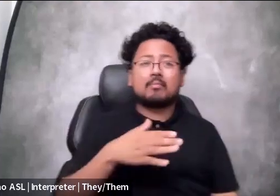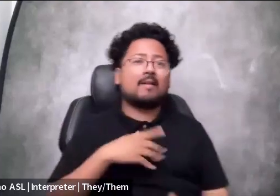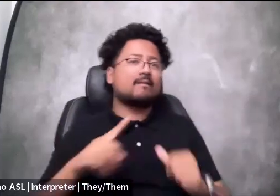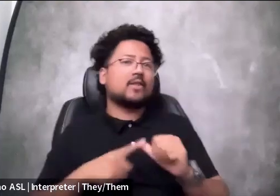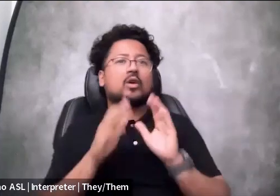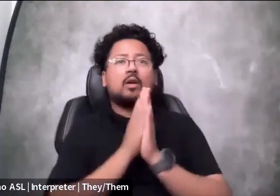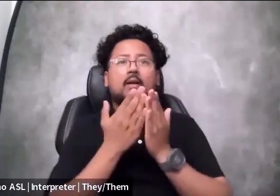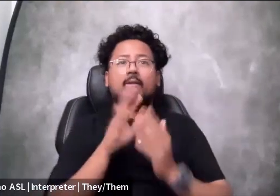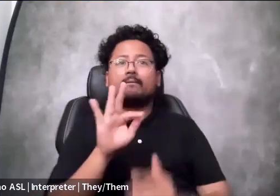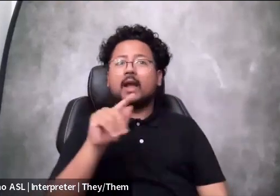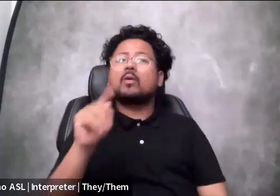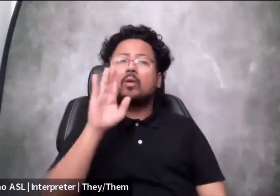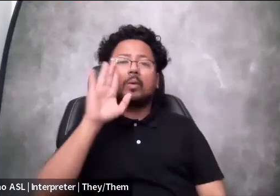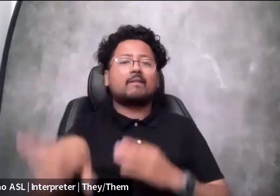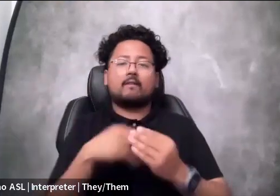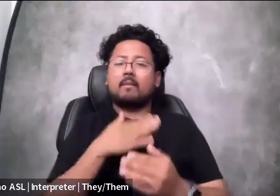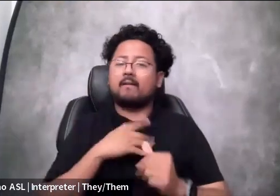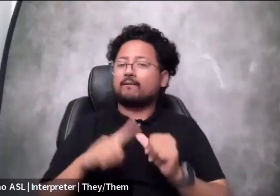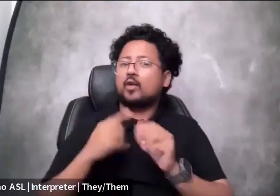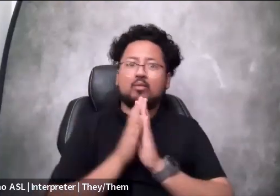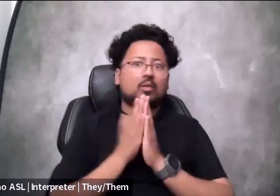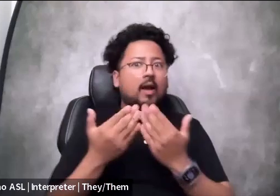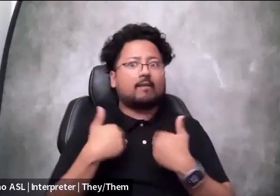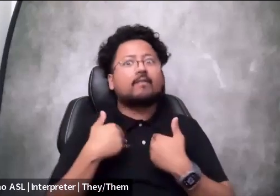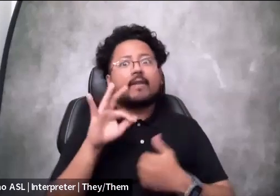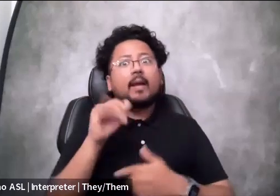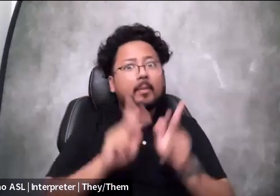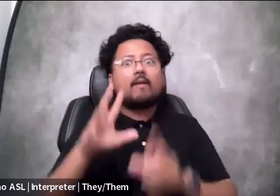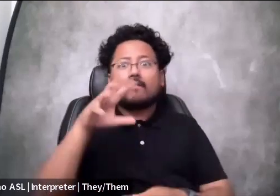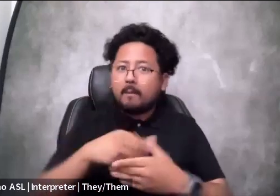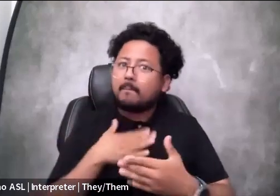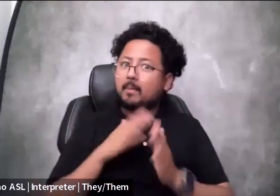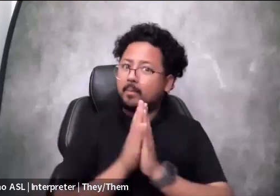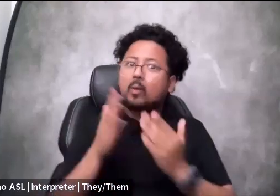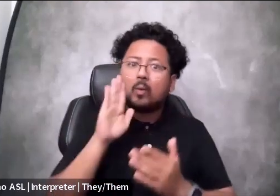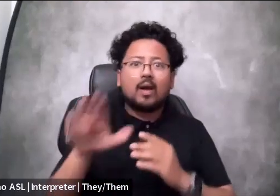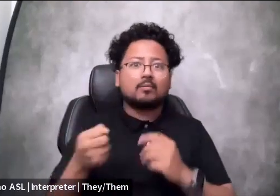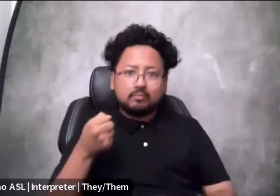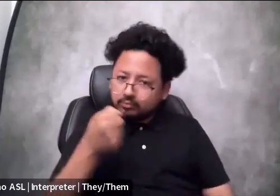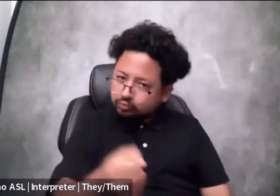the word fat's going to be in my first book. There are fat people in this book. I'm going to put a fat person in the writing of the book.